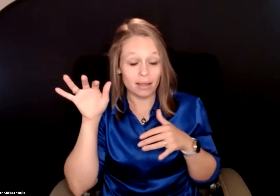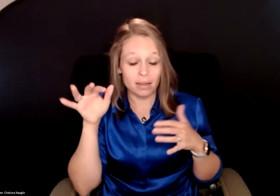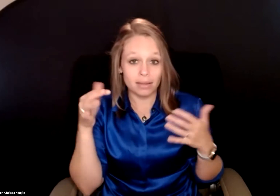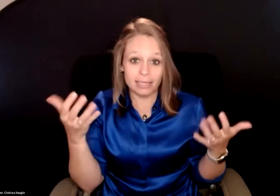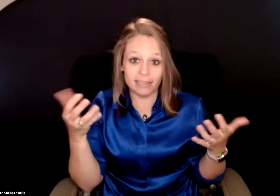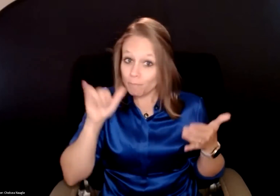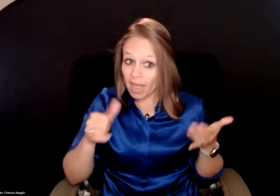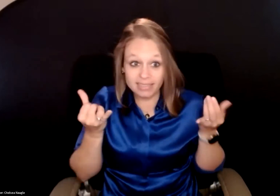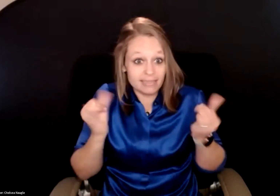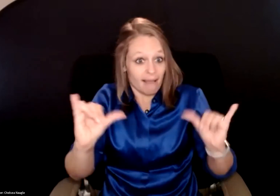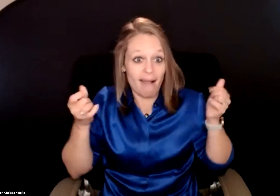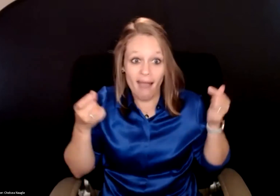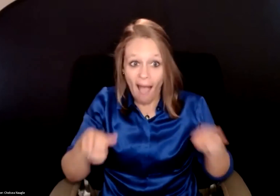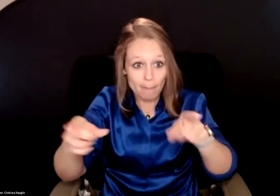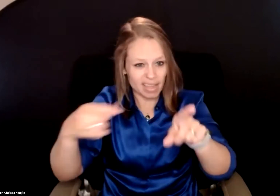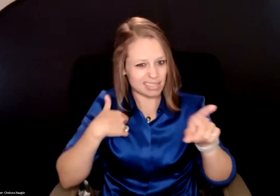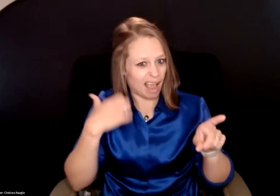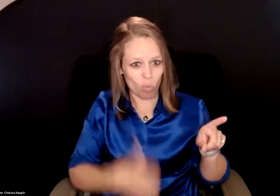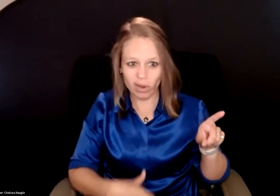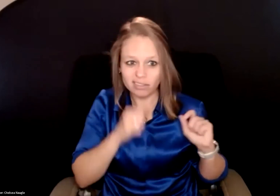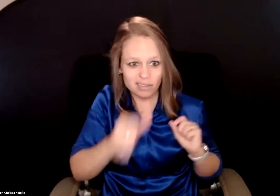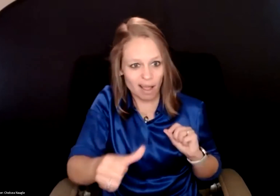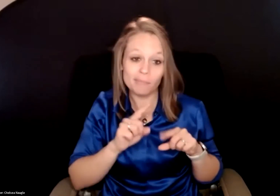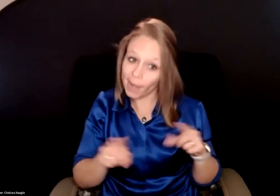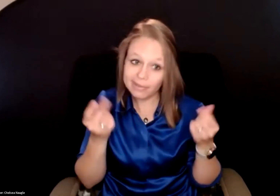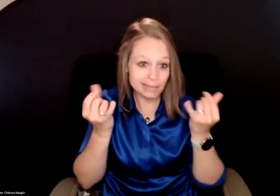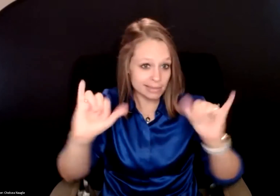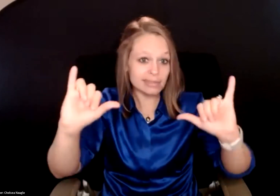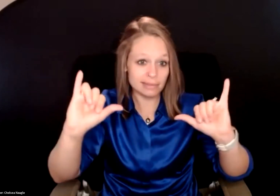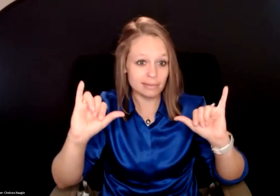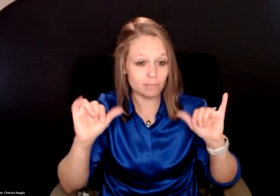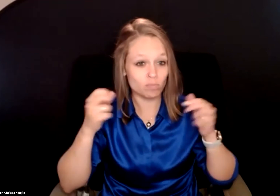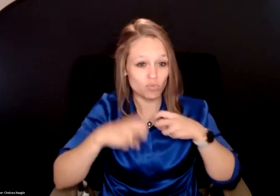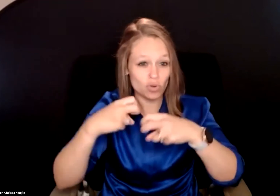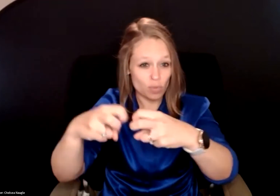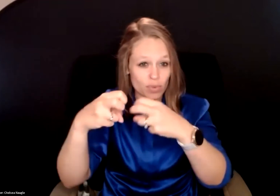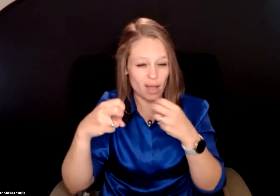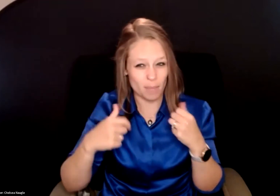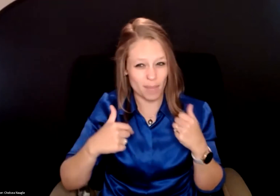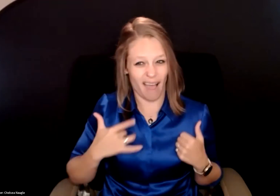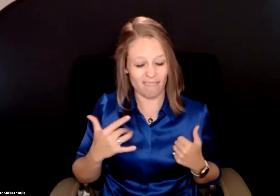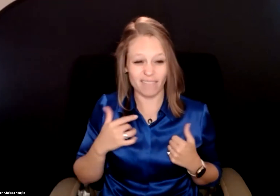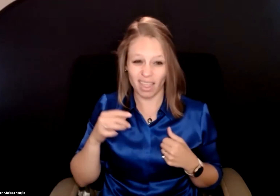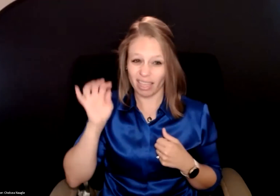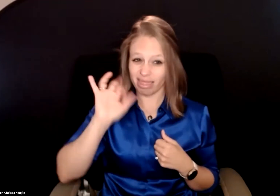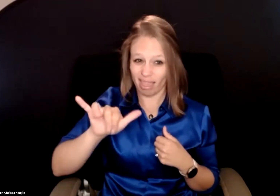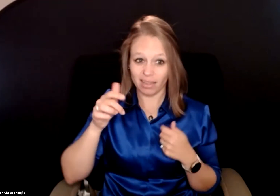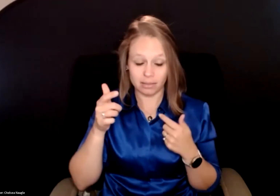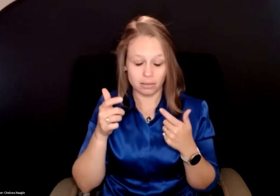And it will happen. And that is the biggest and most difficult thing that I deal with.